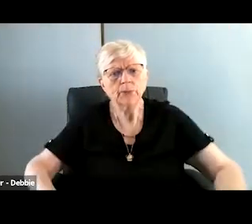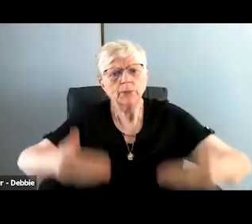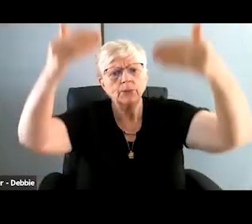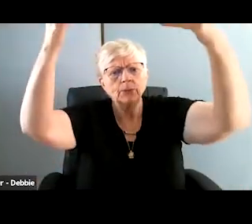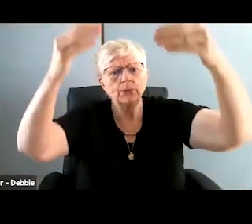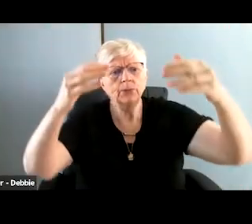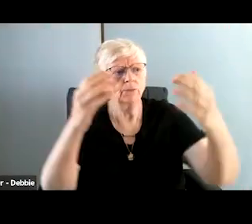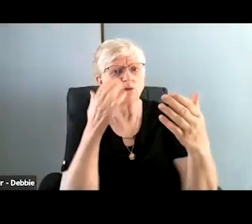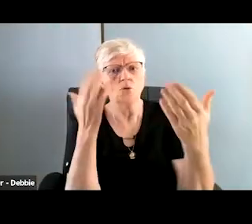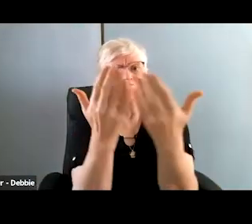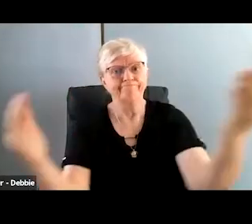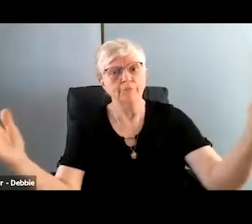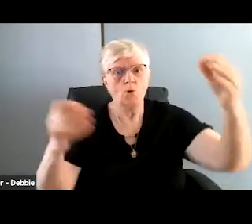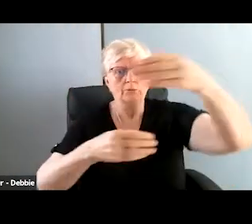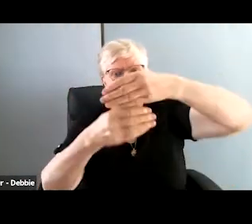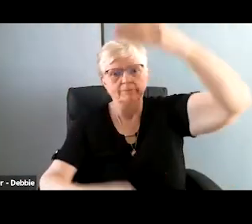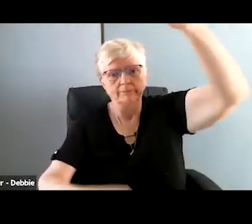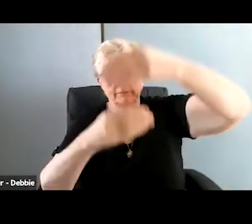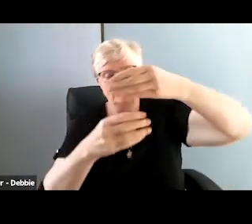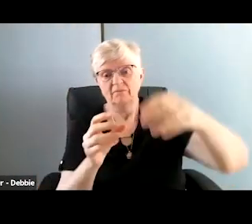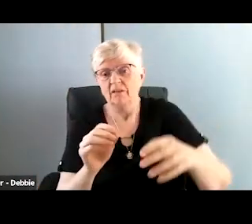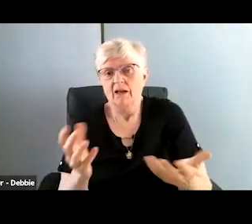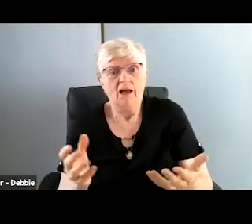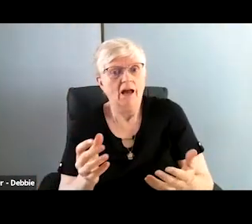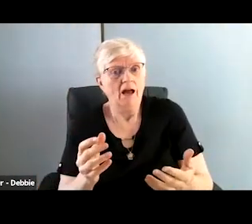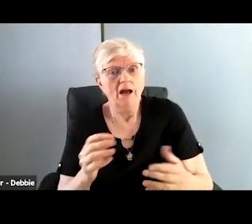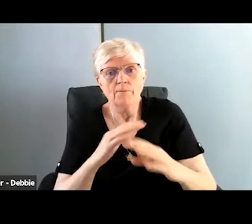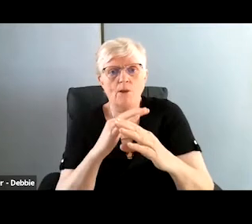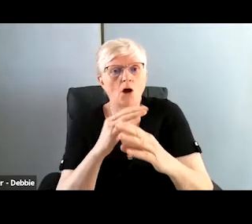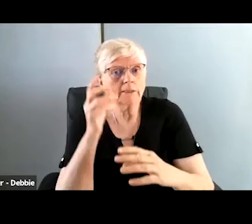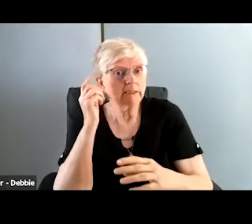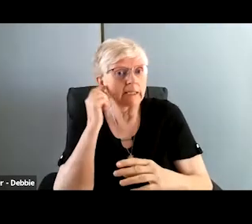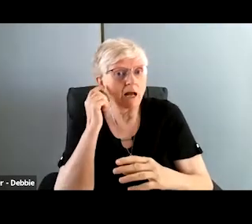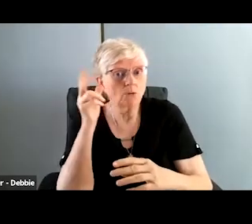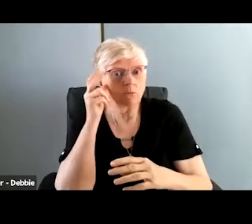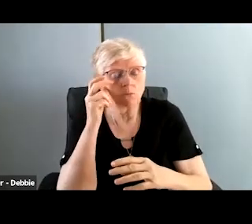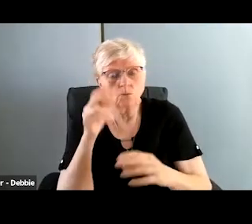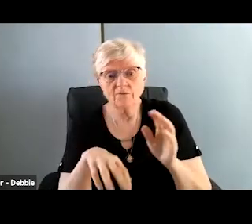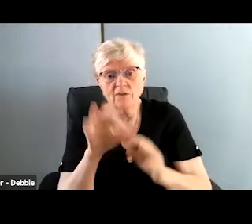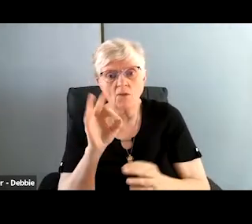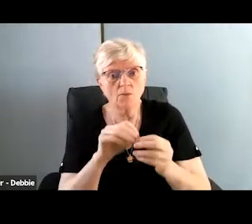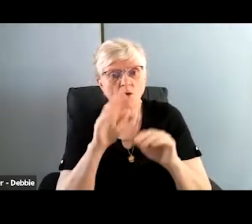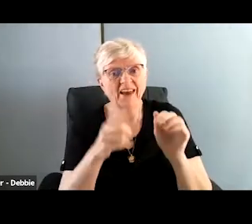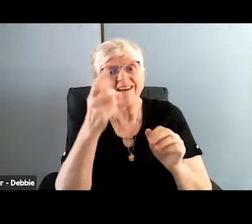AND THE RESULTS ARE SOMEWHAT SIMILAR HERE. WE FOUND THAT MORE THAN HALF OF OUR RESPONDENTS WITH